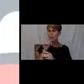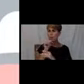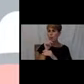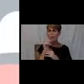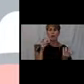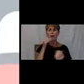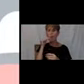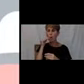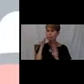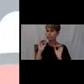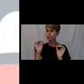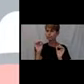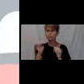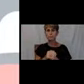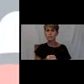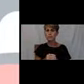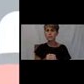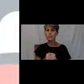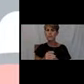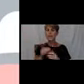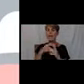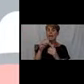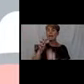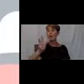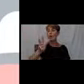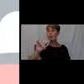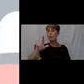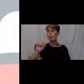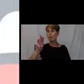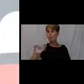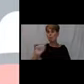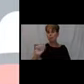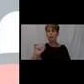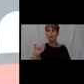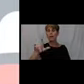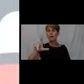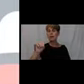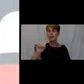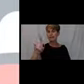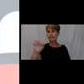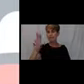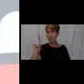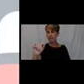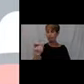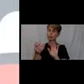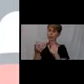Wilma Lozada will also be joining our panel today. And Wilma is a Community Health Outreach Worker